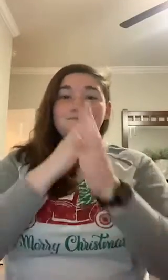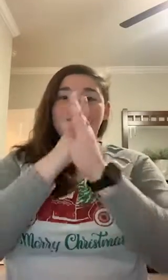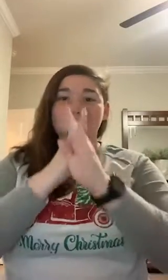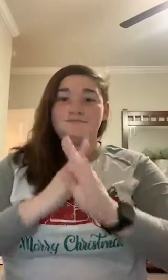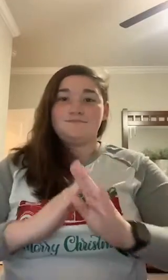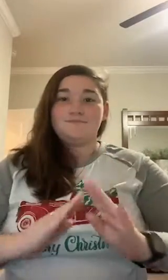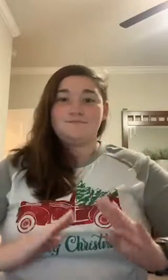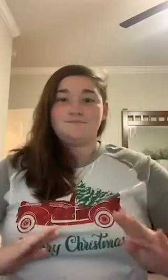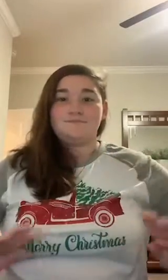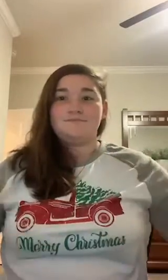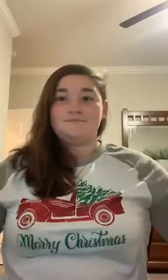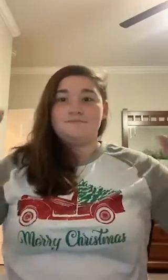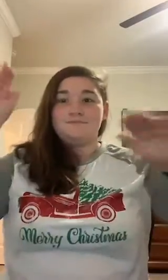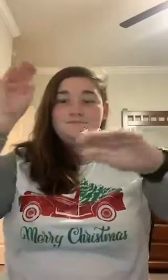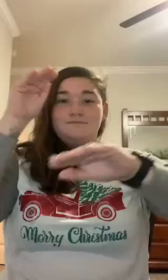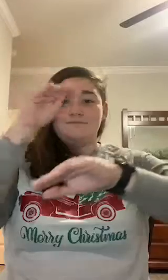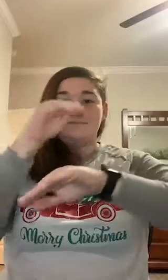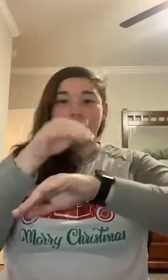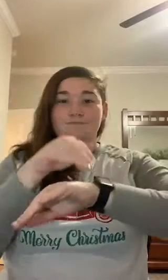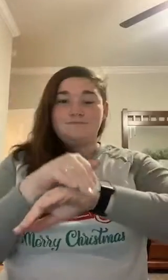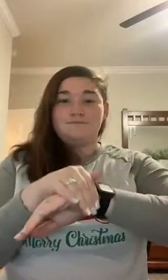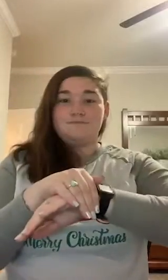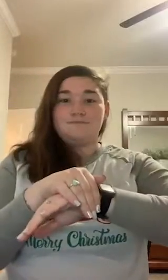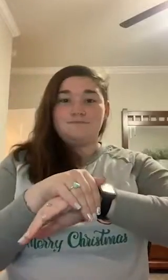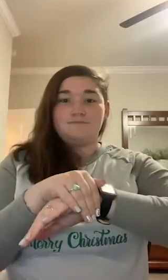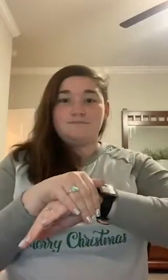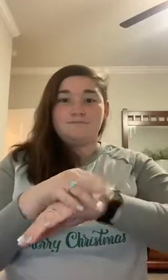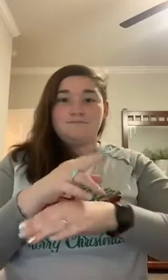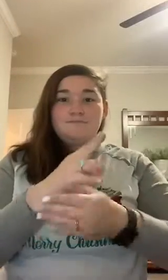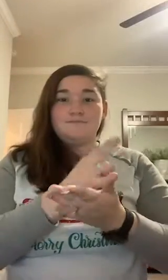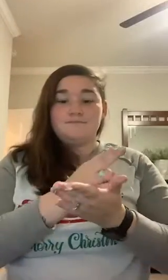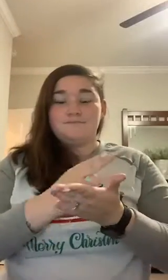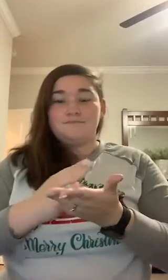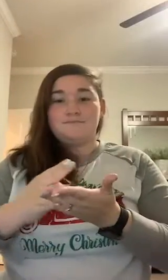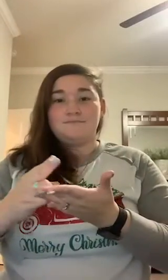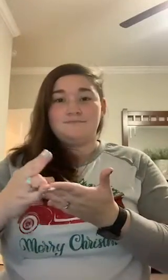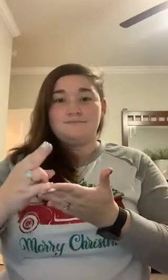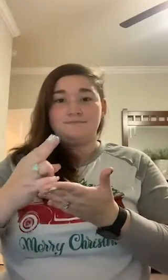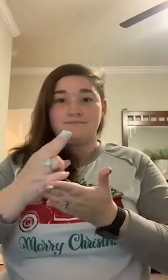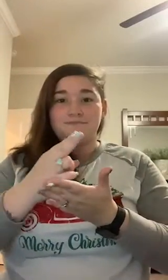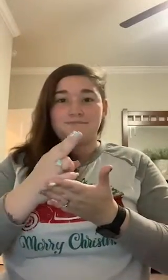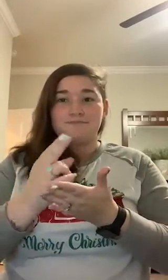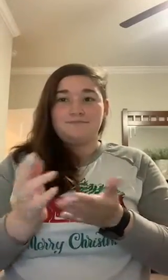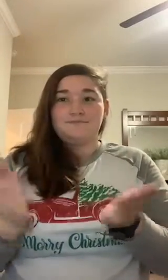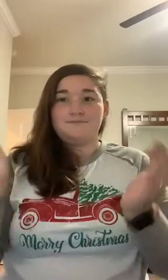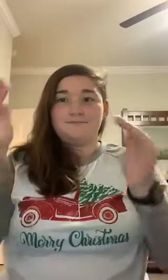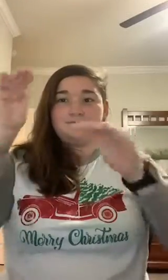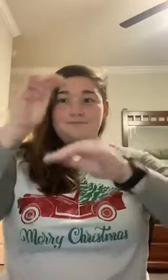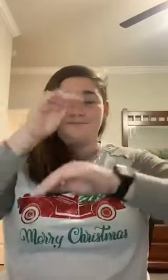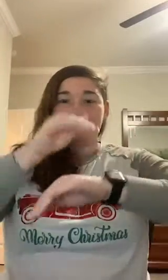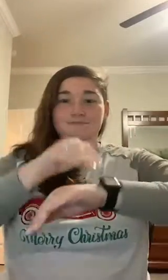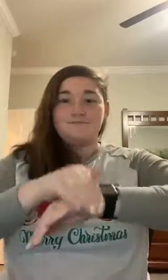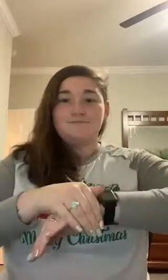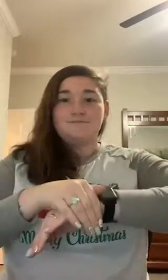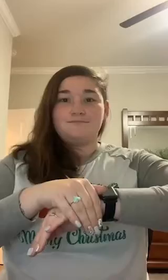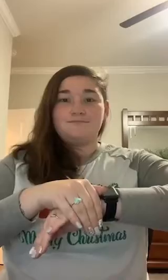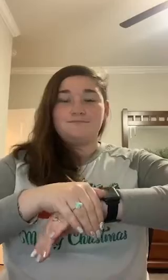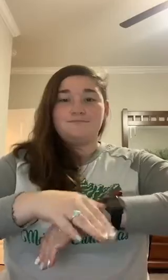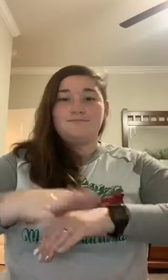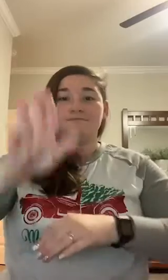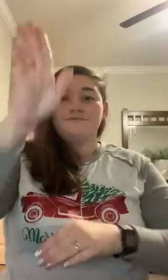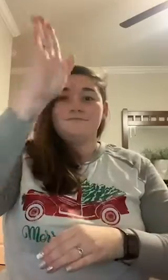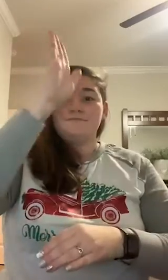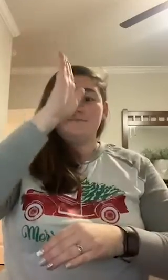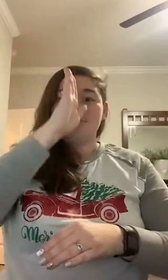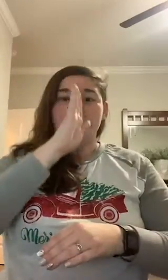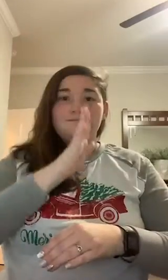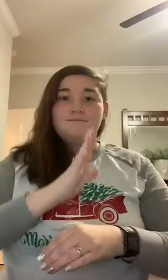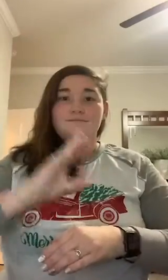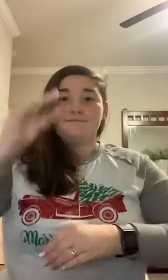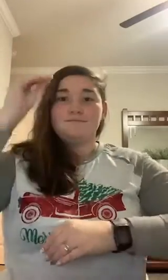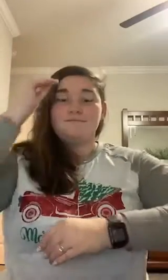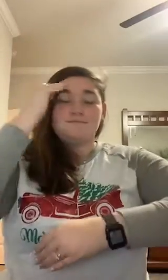*music*